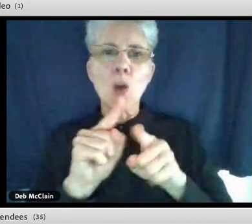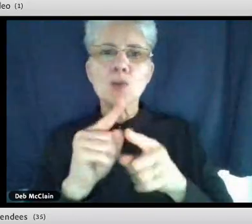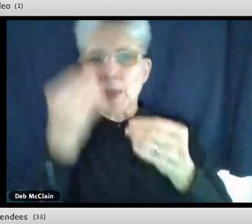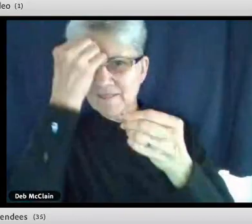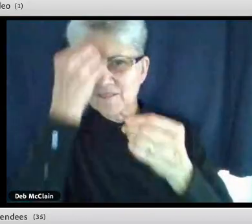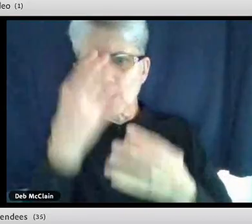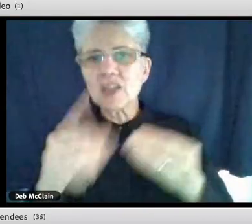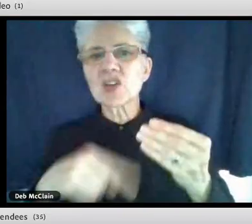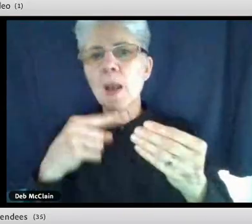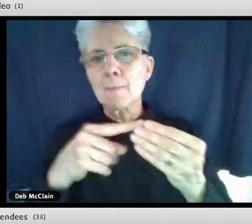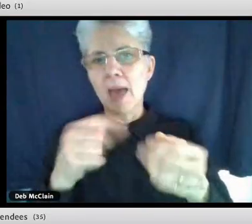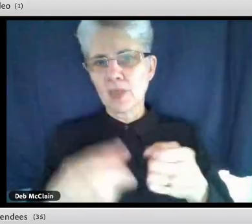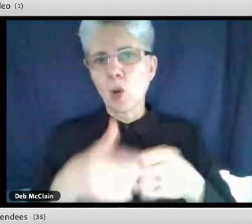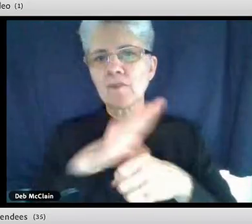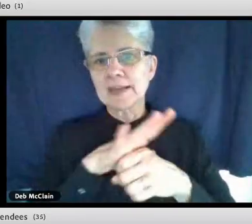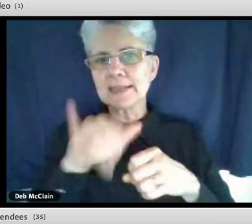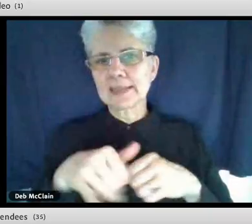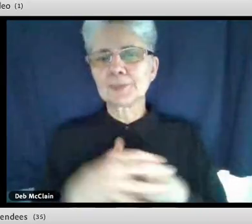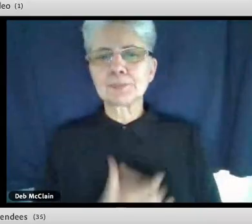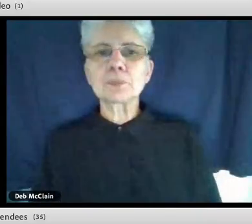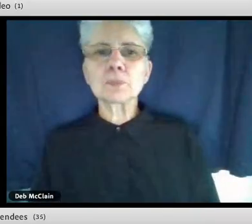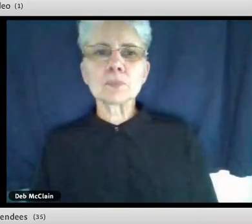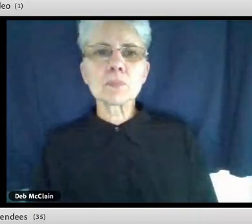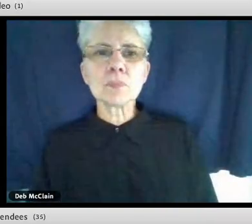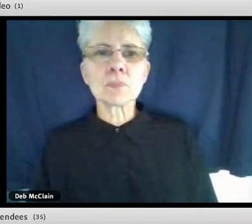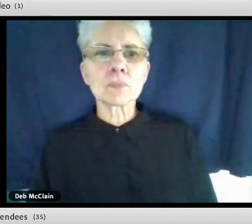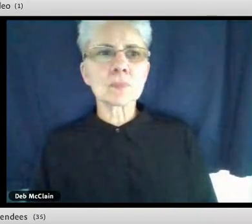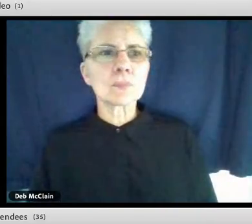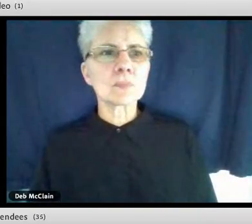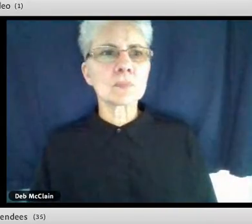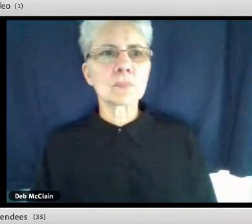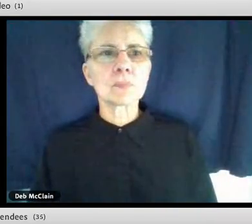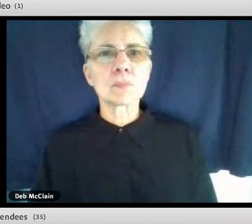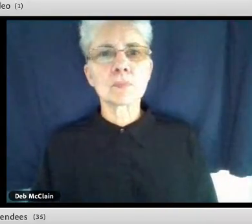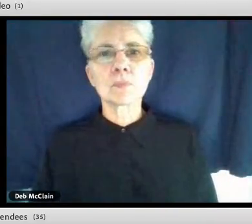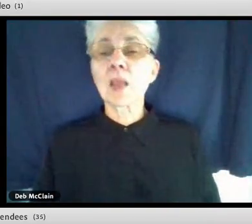We're still here to help you online," but also, "Here's information about the COVID-19."